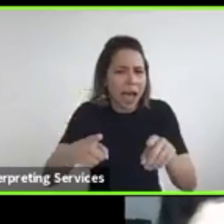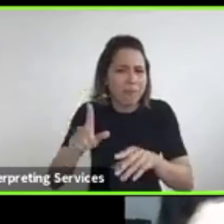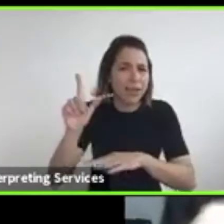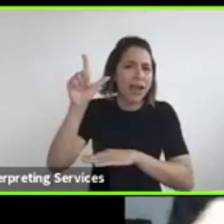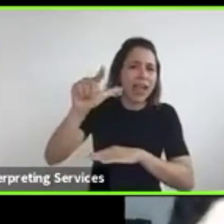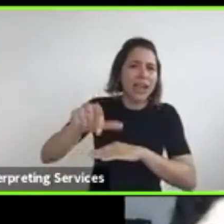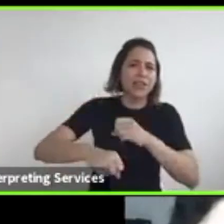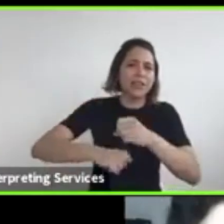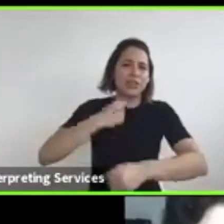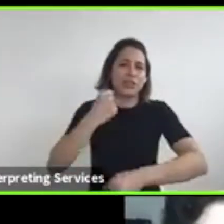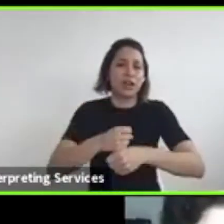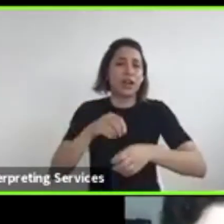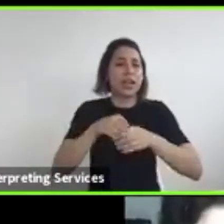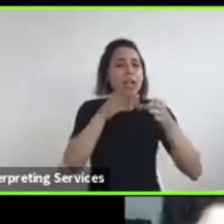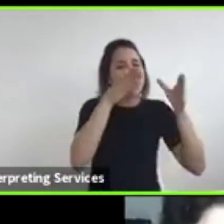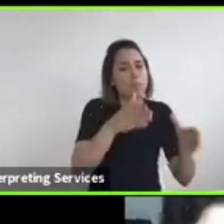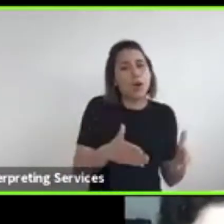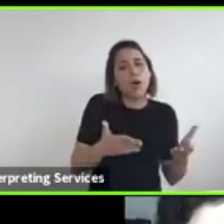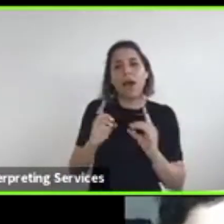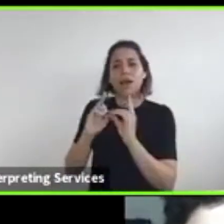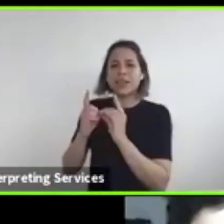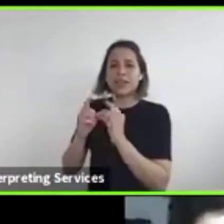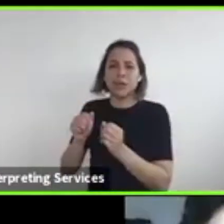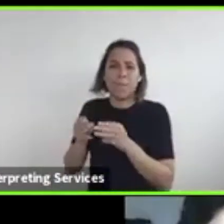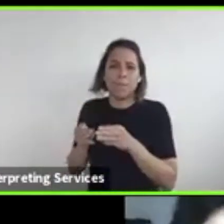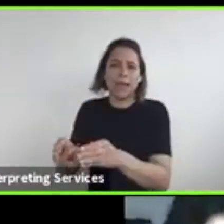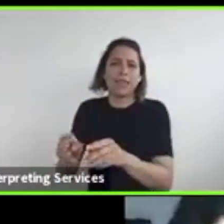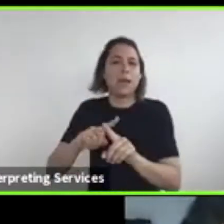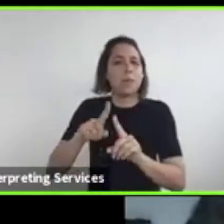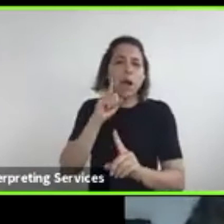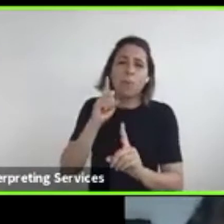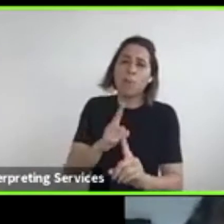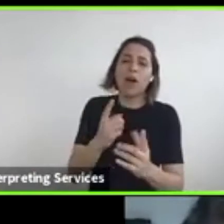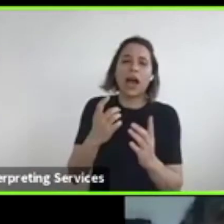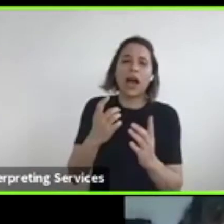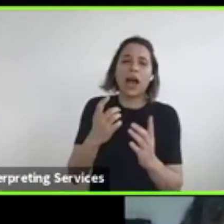DIGITAL FORMAT IF NEED BE BUT I JUST WANT TO READ IT BECAUSE I LIKE IT AND I THINK